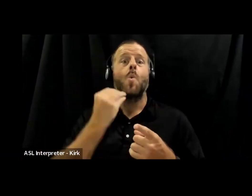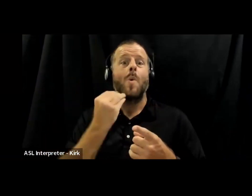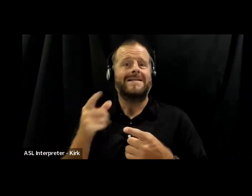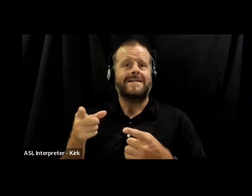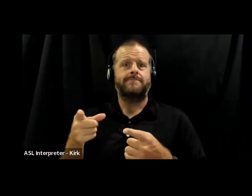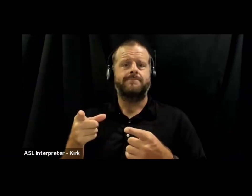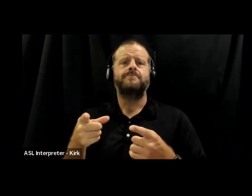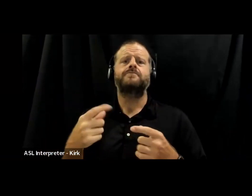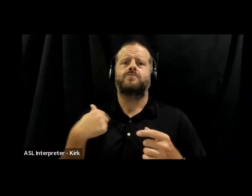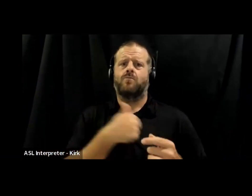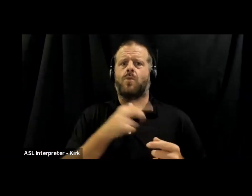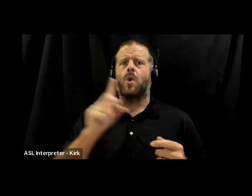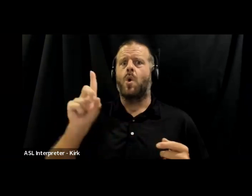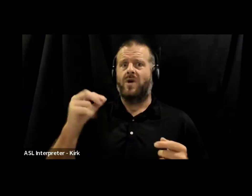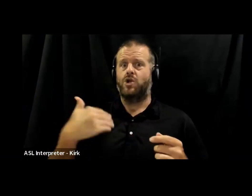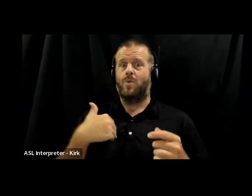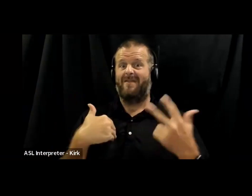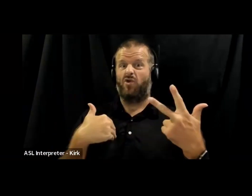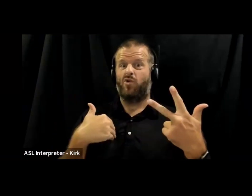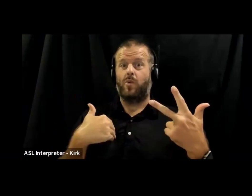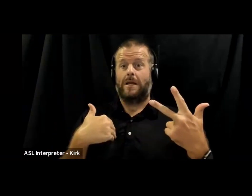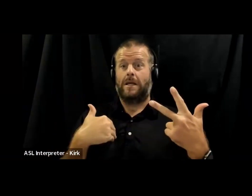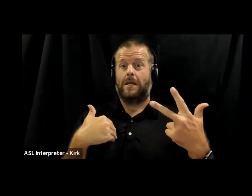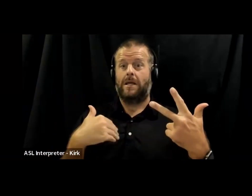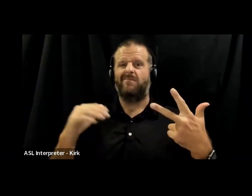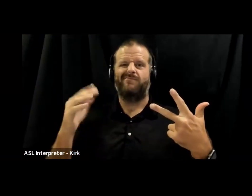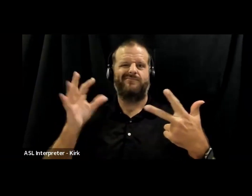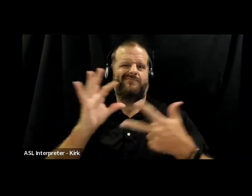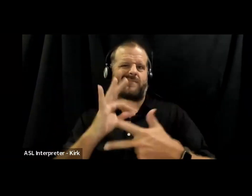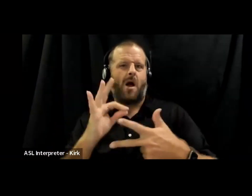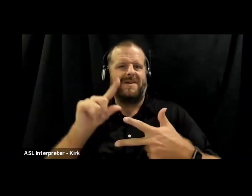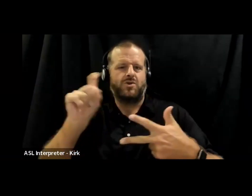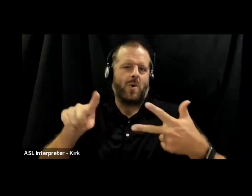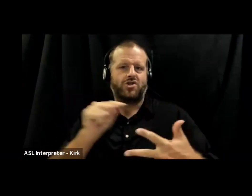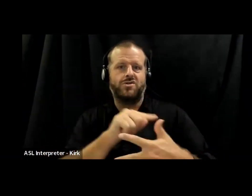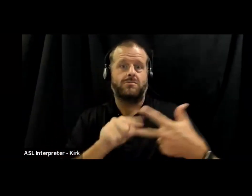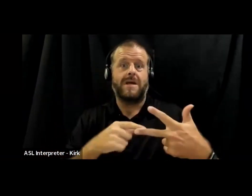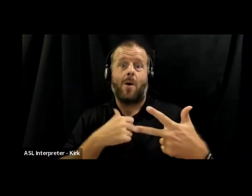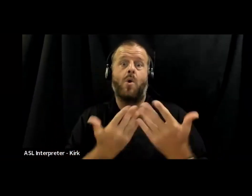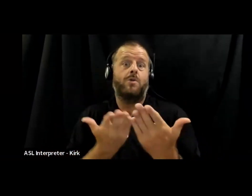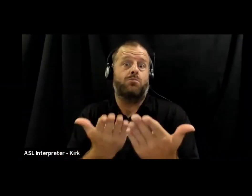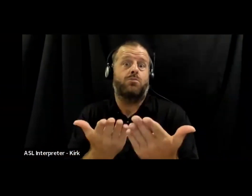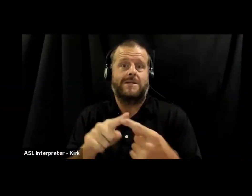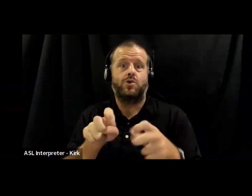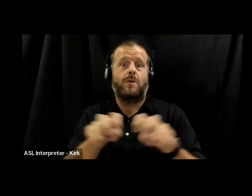, we do have 3 comments, questions that I would like to present to the panel guys.